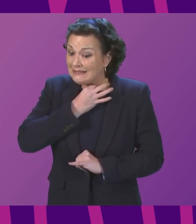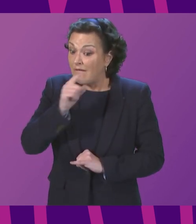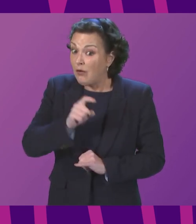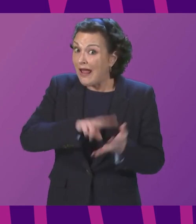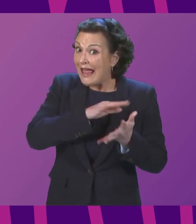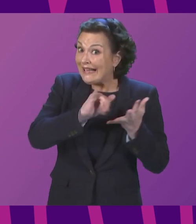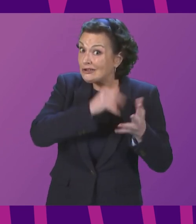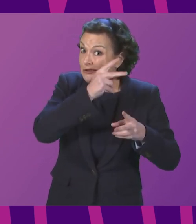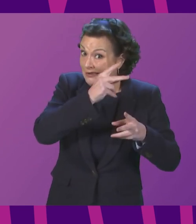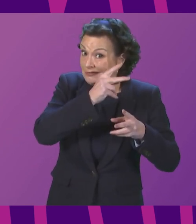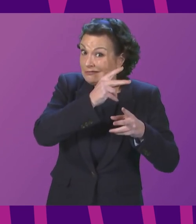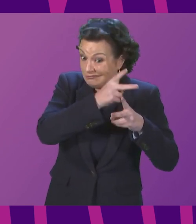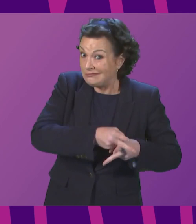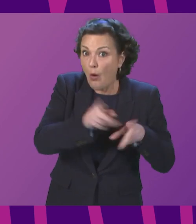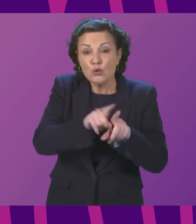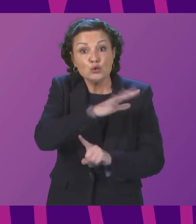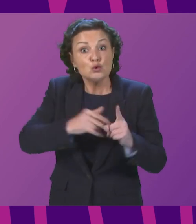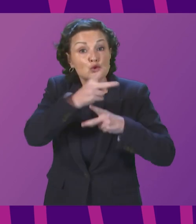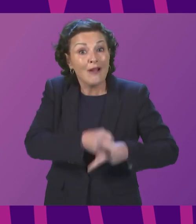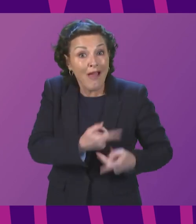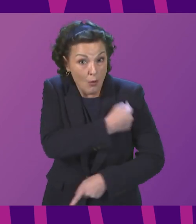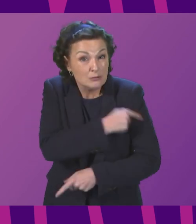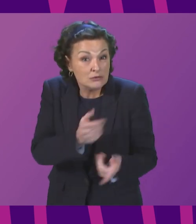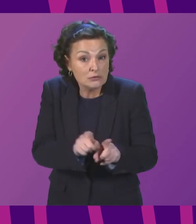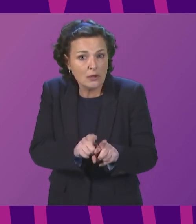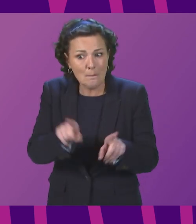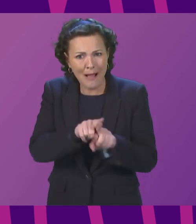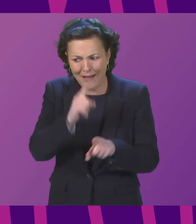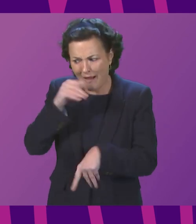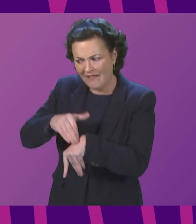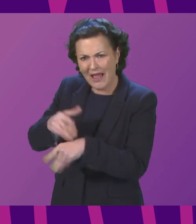it also has a severe and increasing impact on the economy and on other critical services.